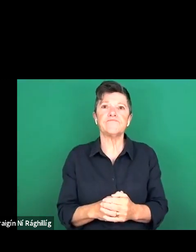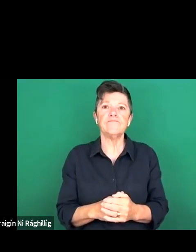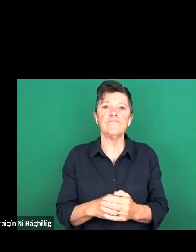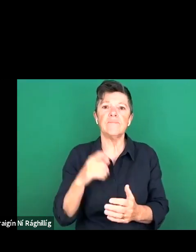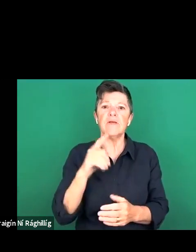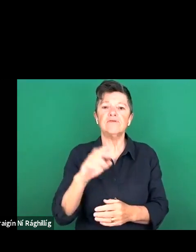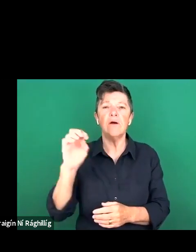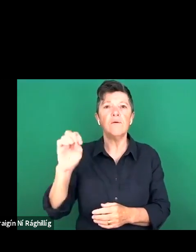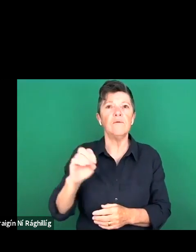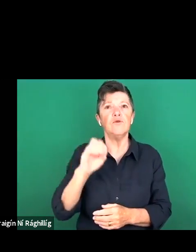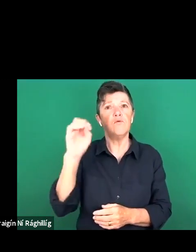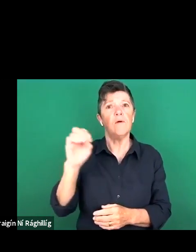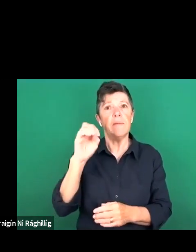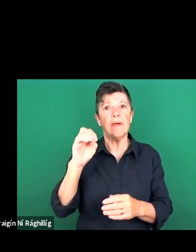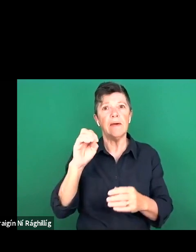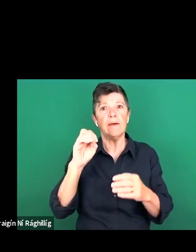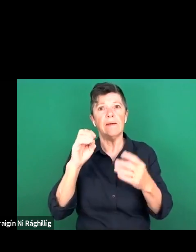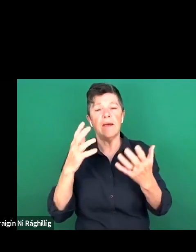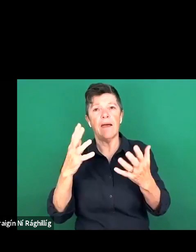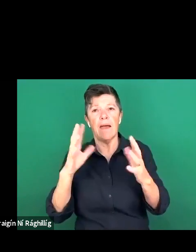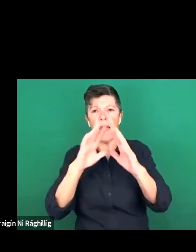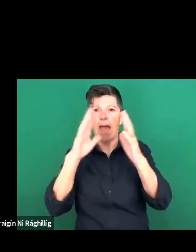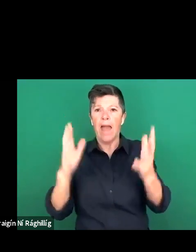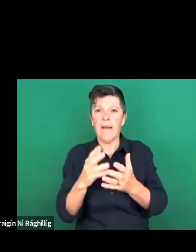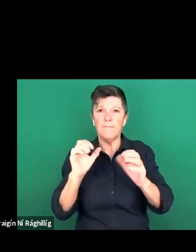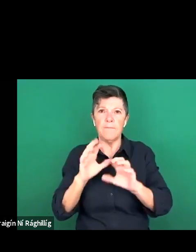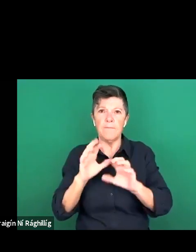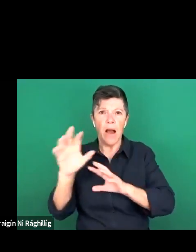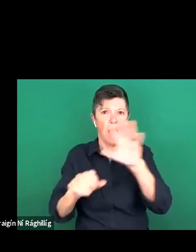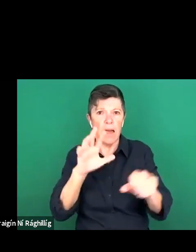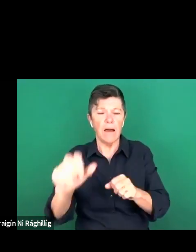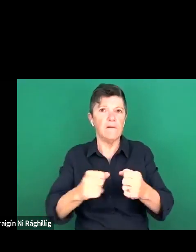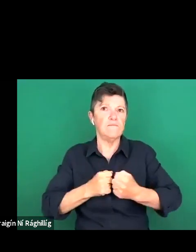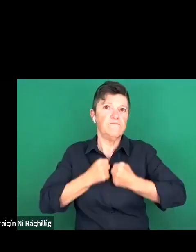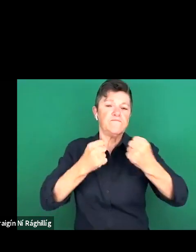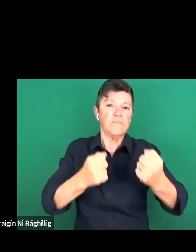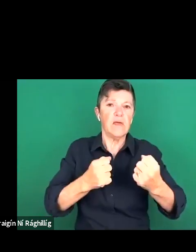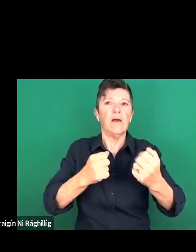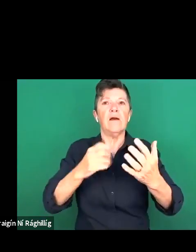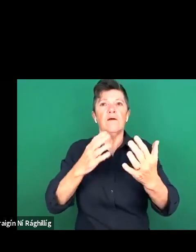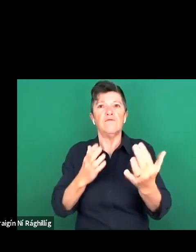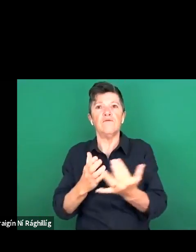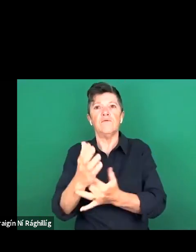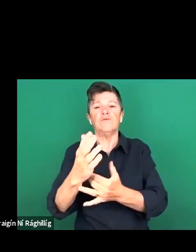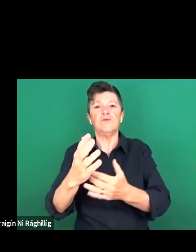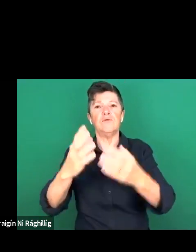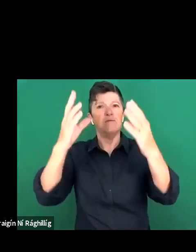establish longer lasting patterns of global inequality